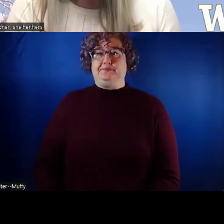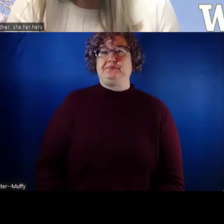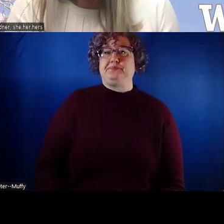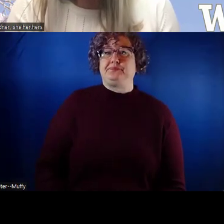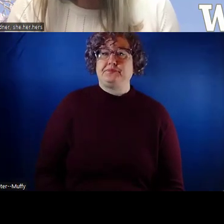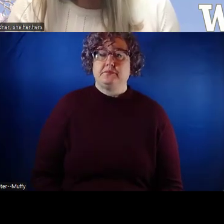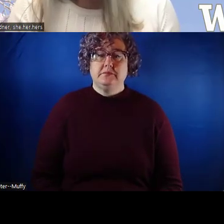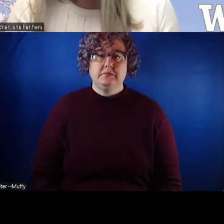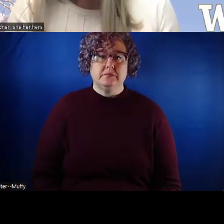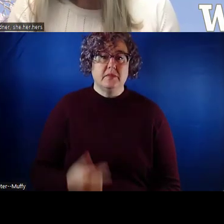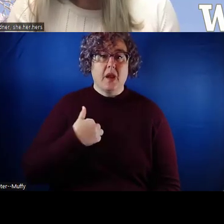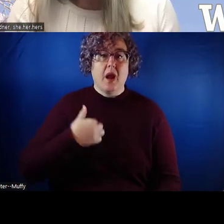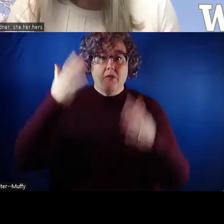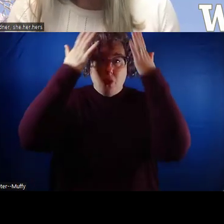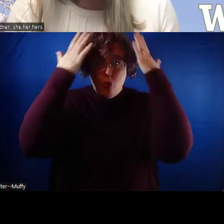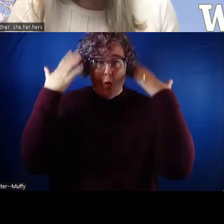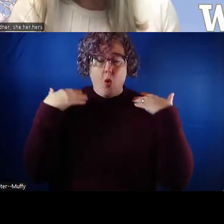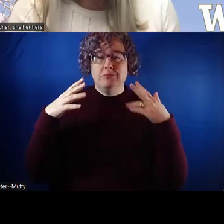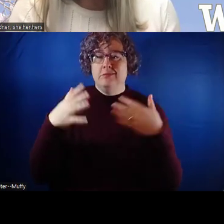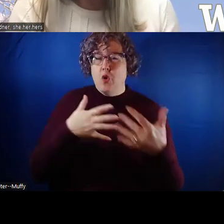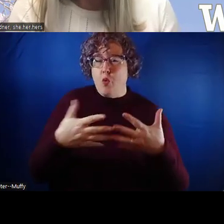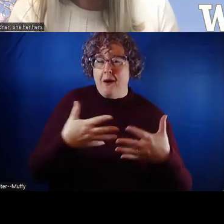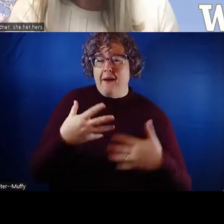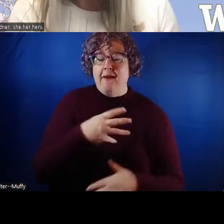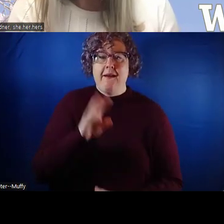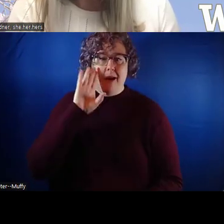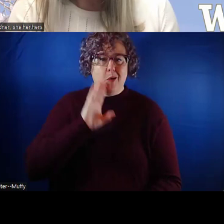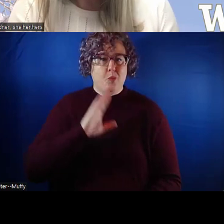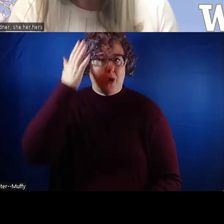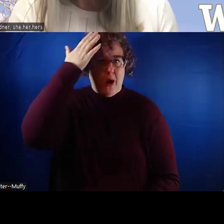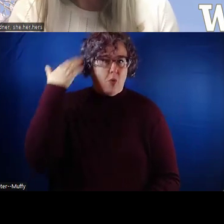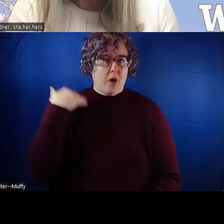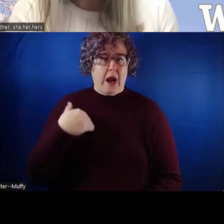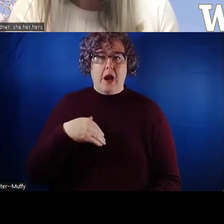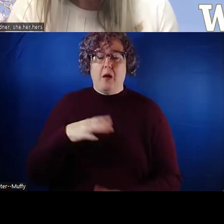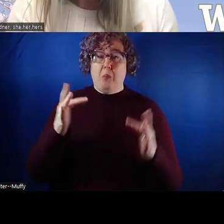I have long gray and brown hair. I'm wearing bright blue glasses,